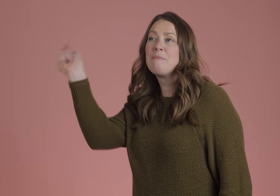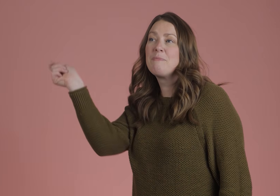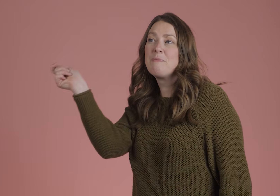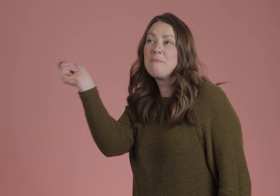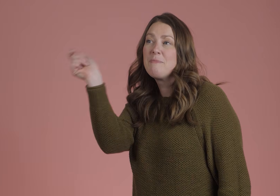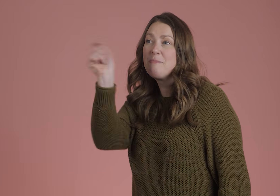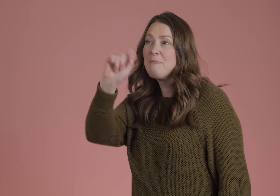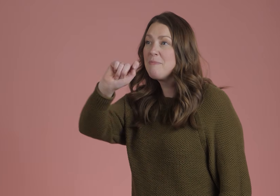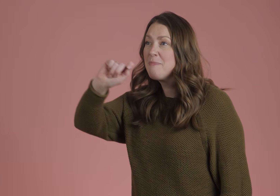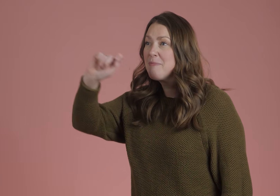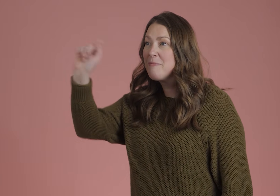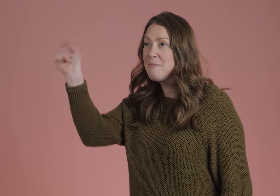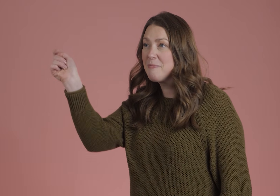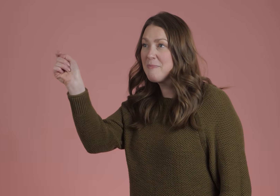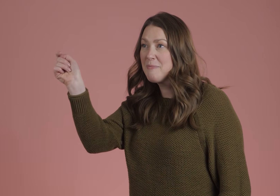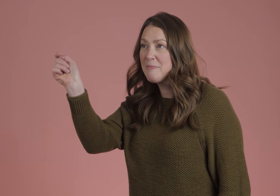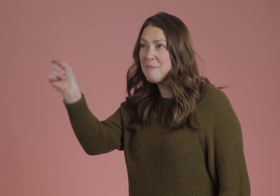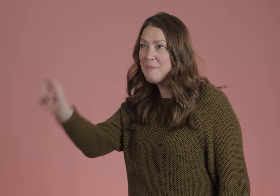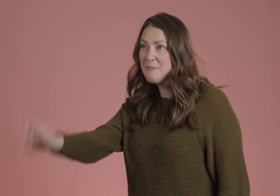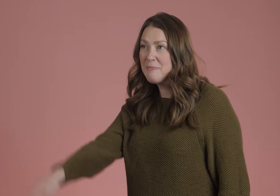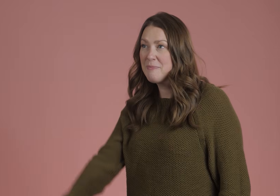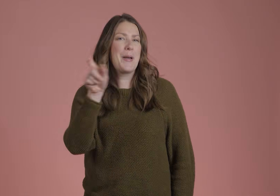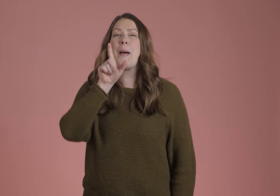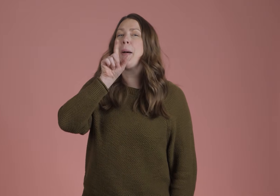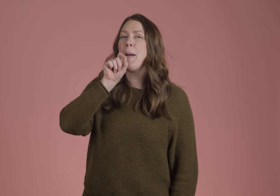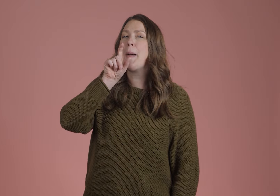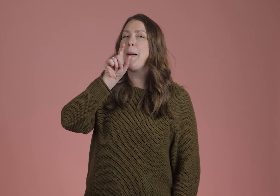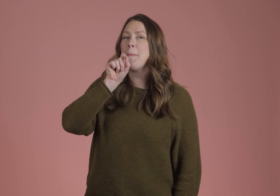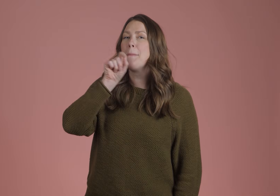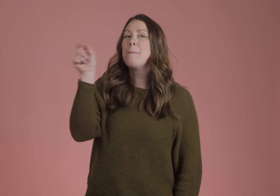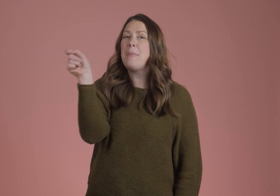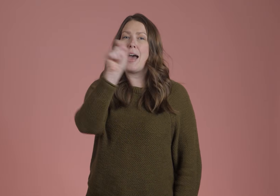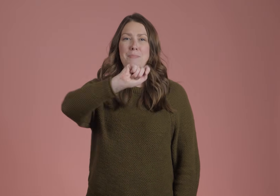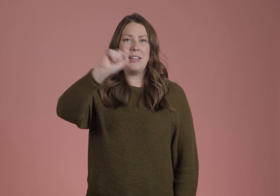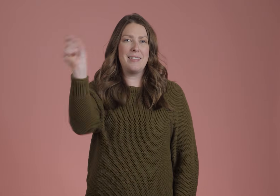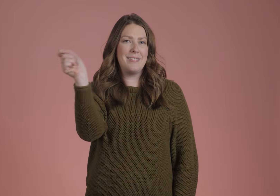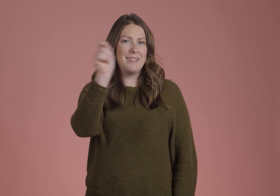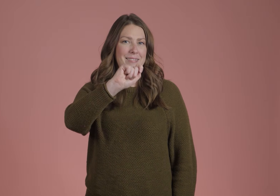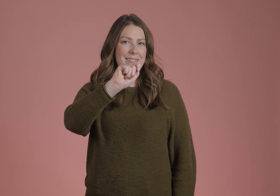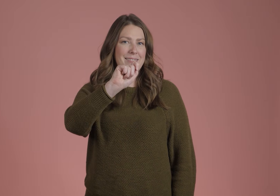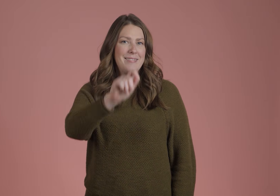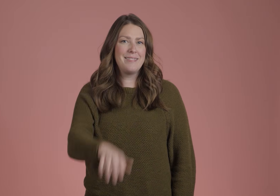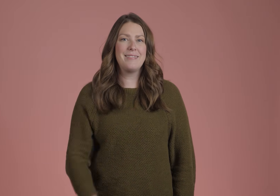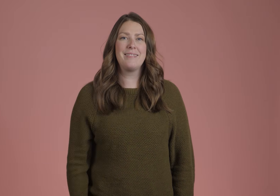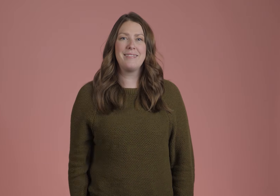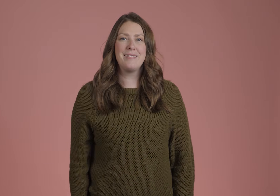And then swatting it back and forth. Badminton.